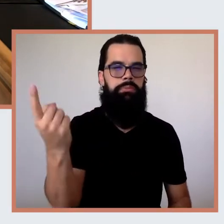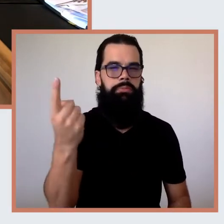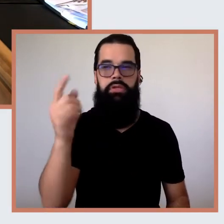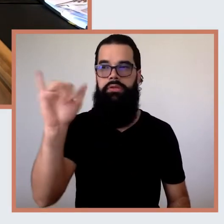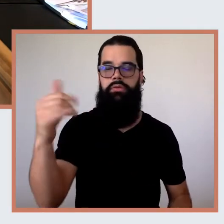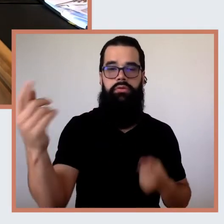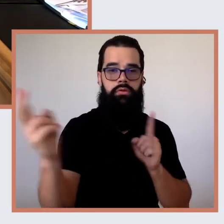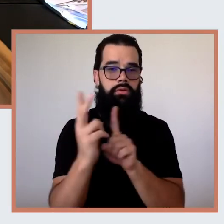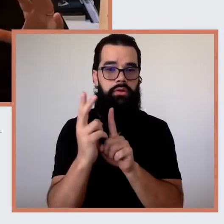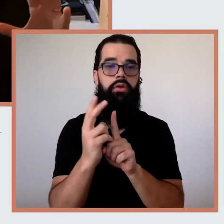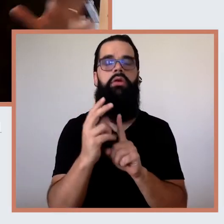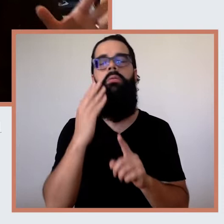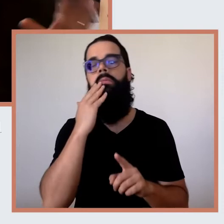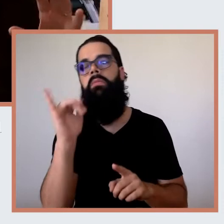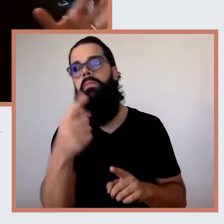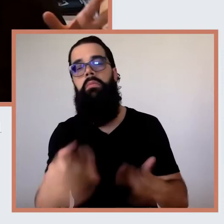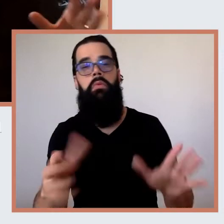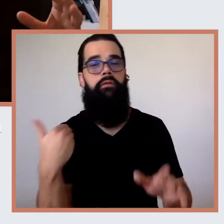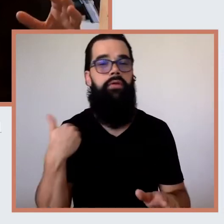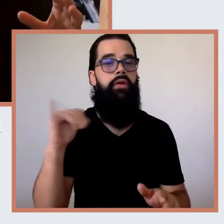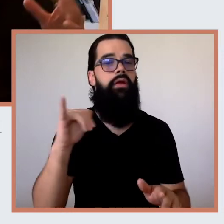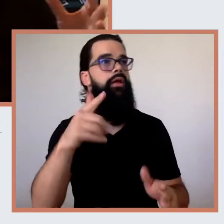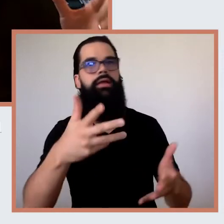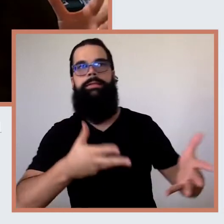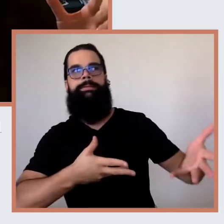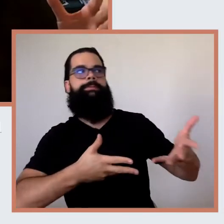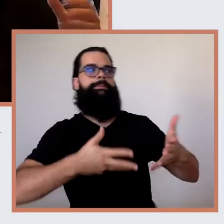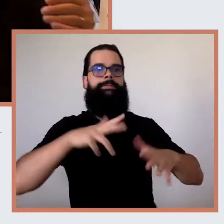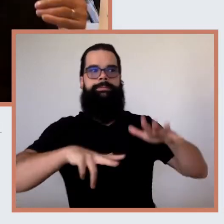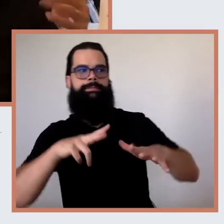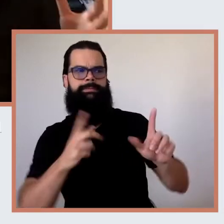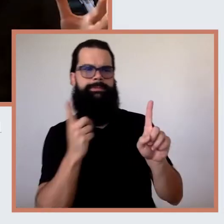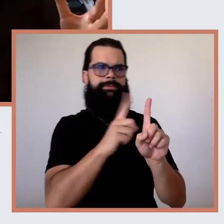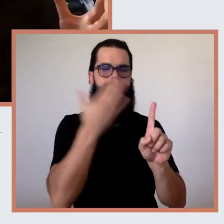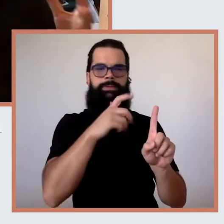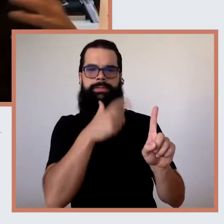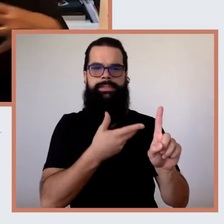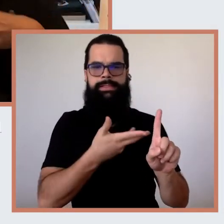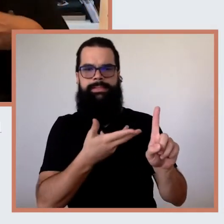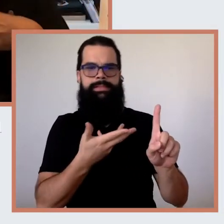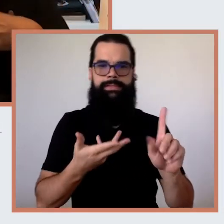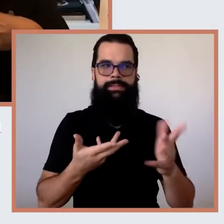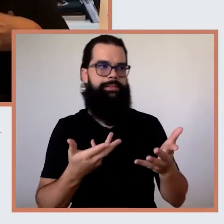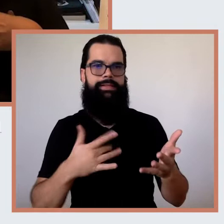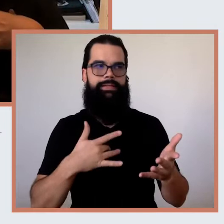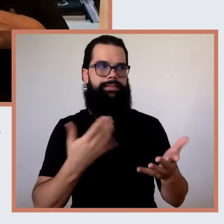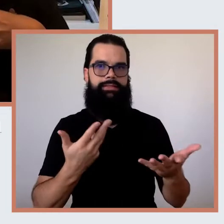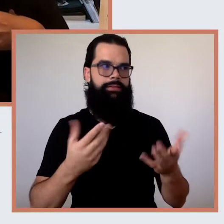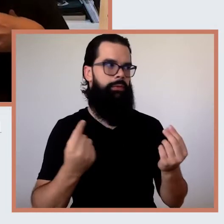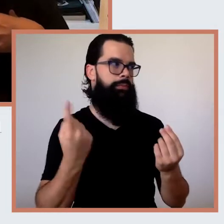they're both in the business." Now, if any of you have ever done that, you know how uncomfortable it is to meet people who don't